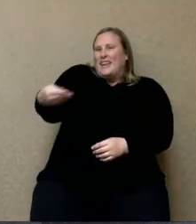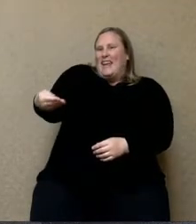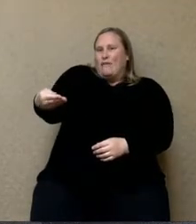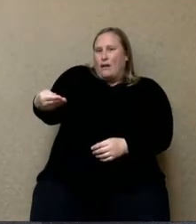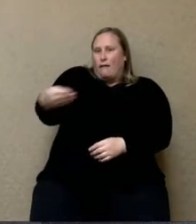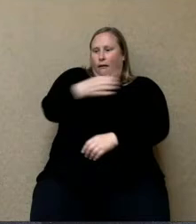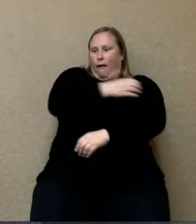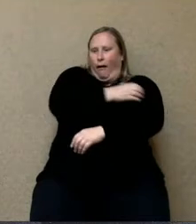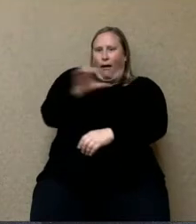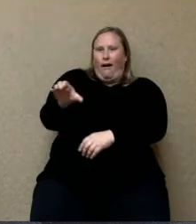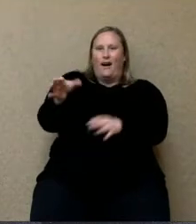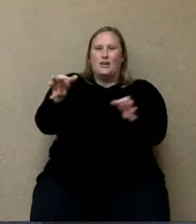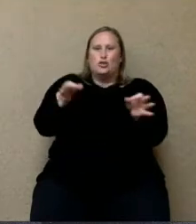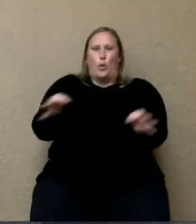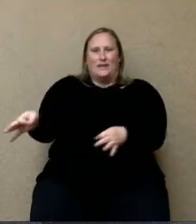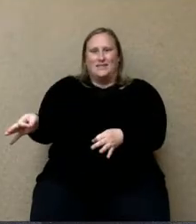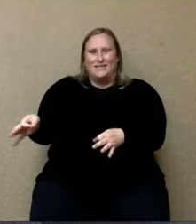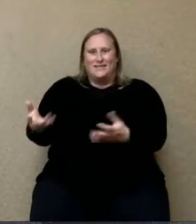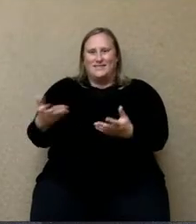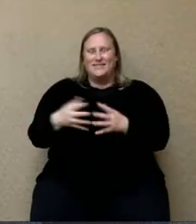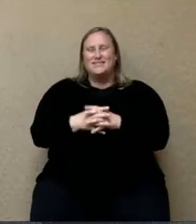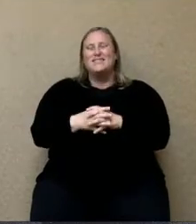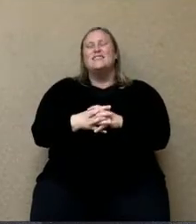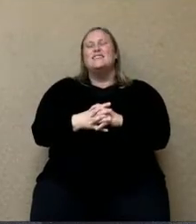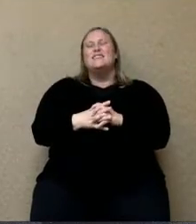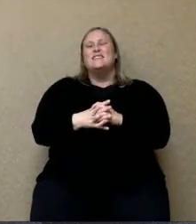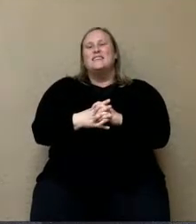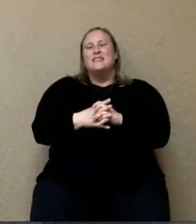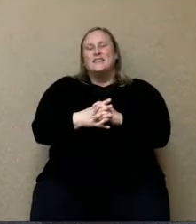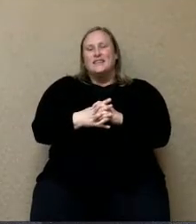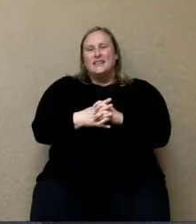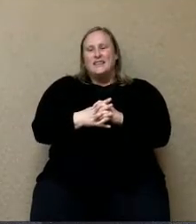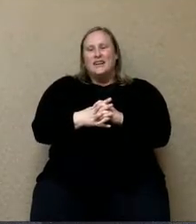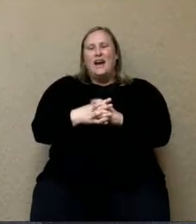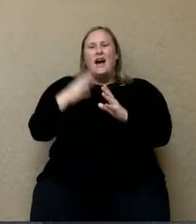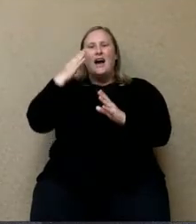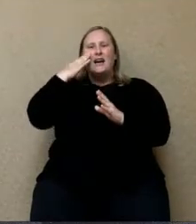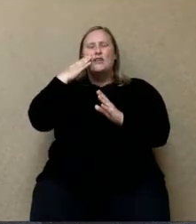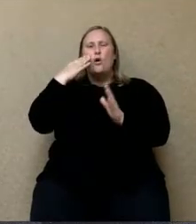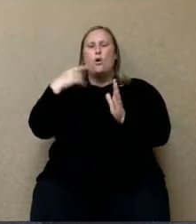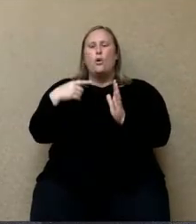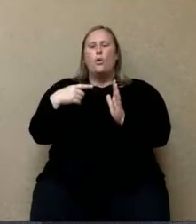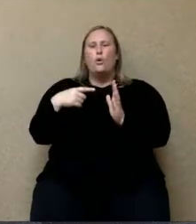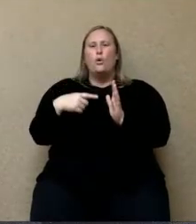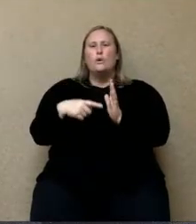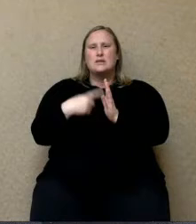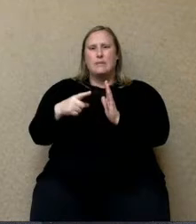powerful choices and I know that often they respond to you their past experience.